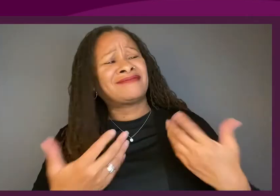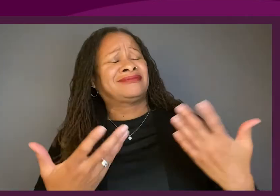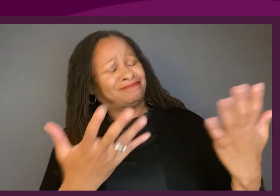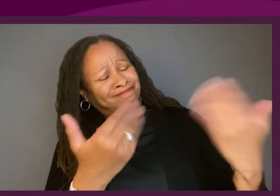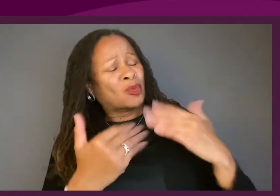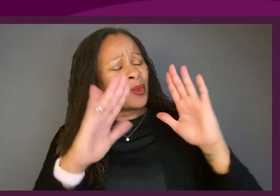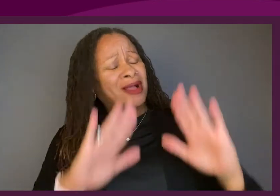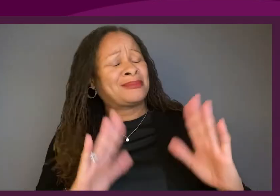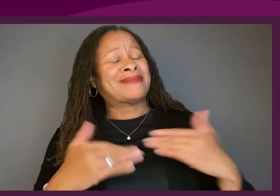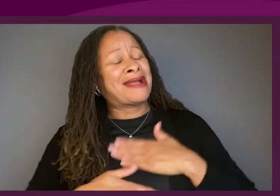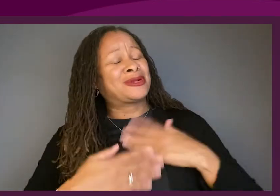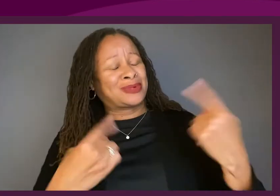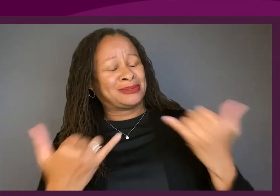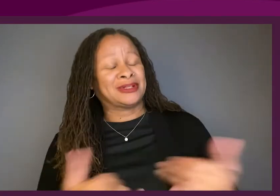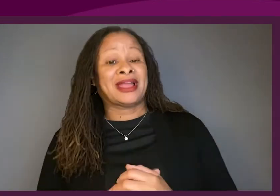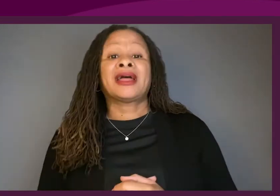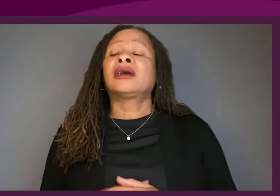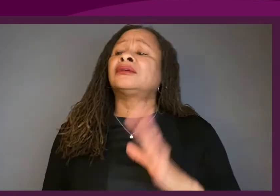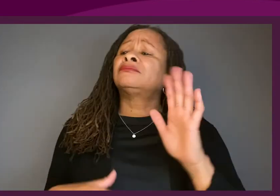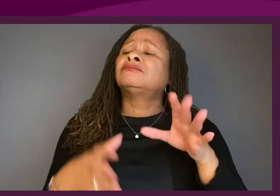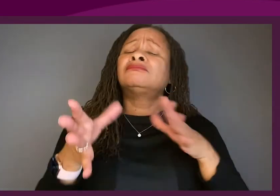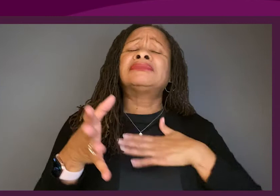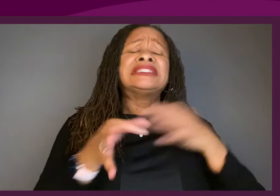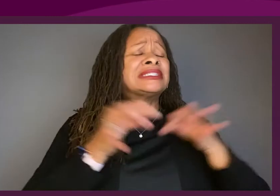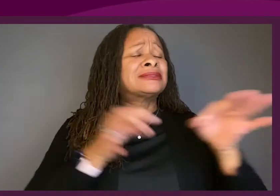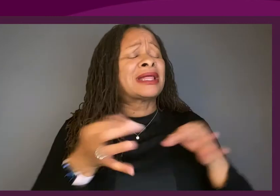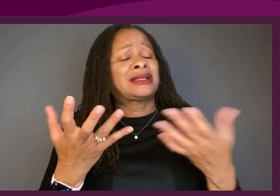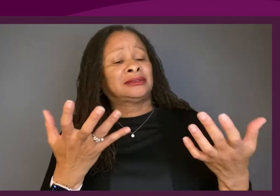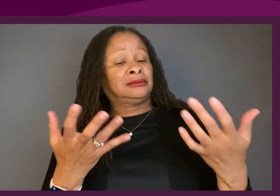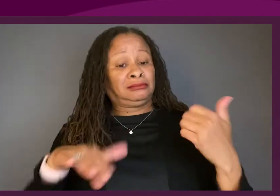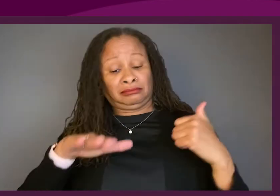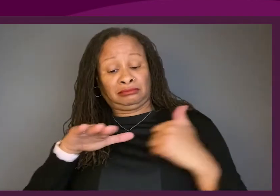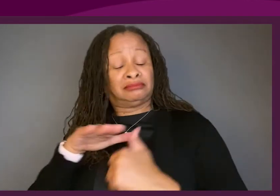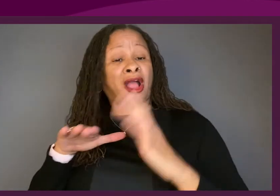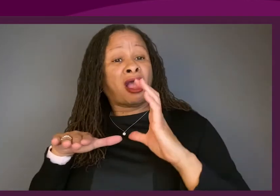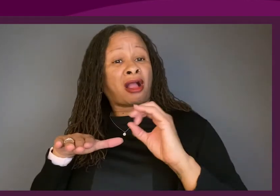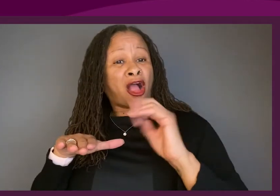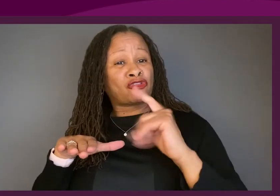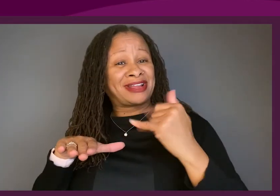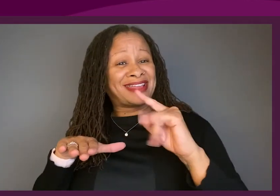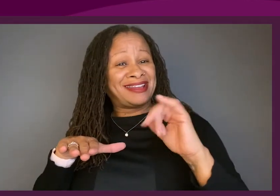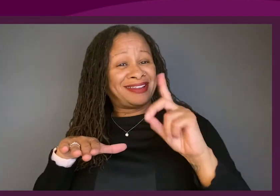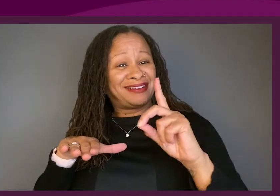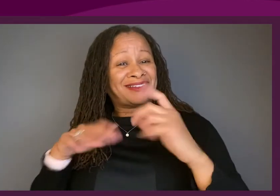We're so glad to have you as well. Marcie, tell us about congregated facilities and the institutionalization of people with